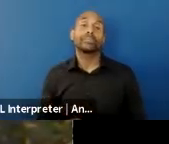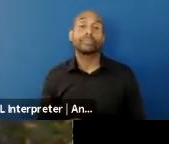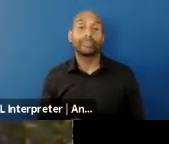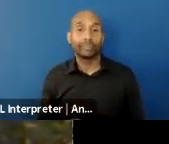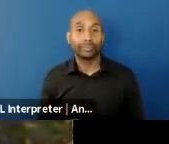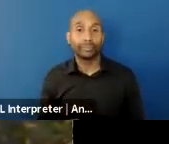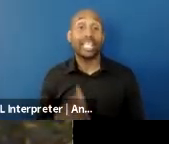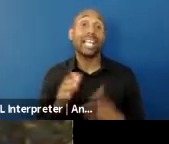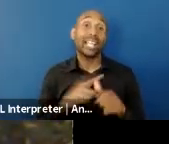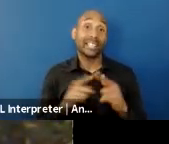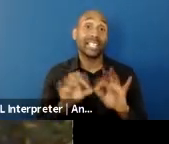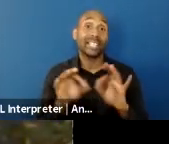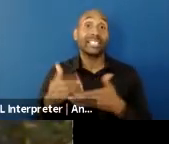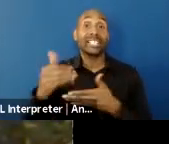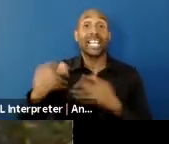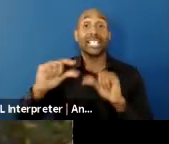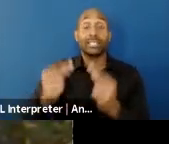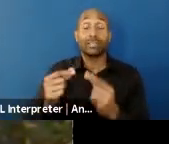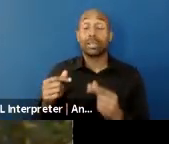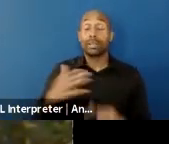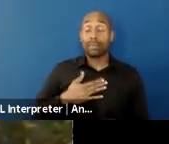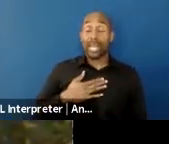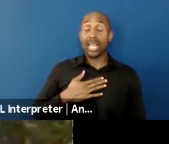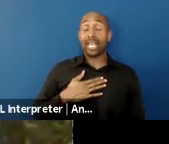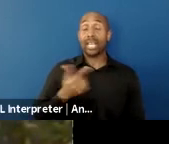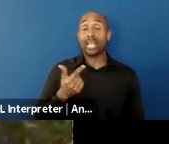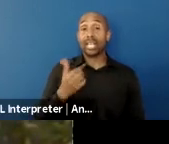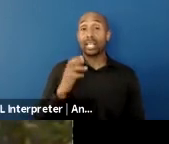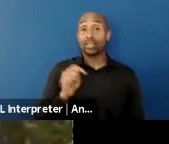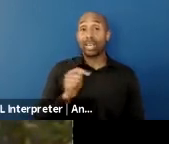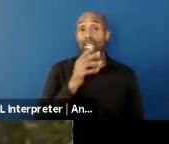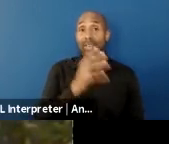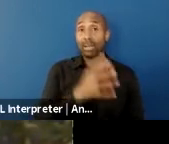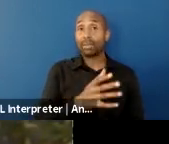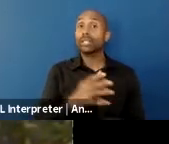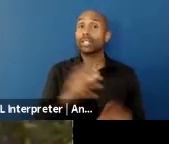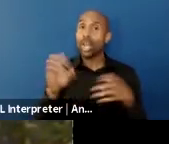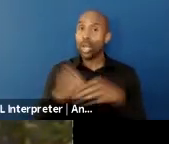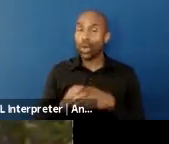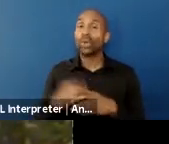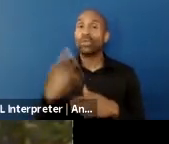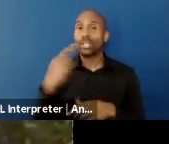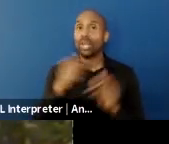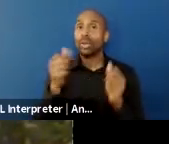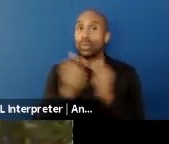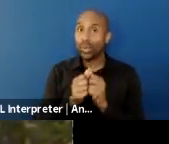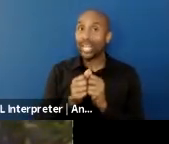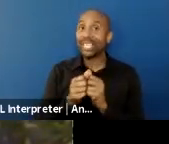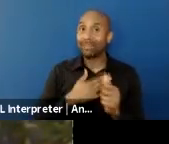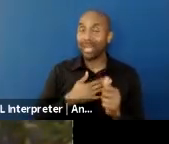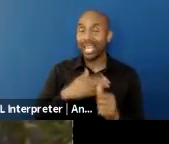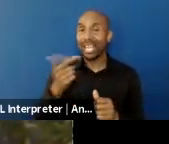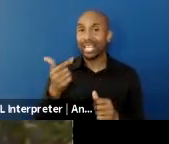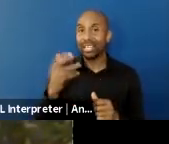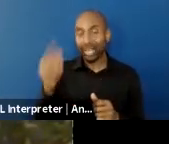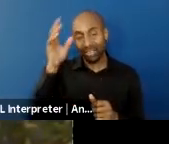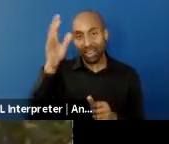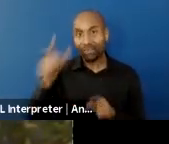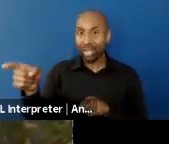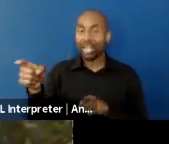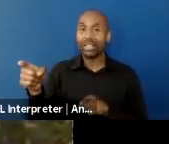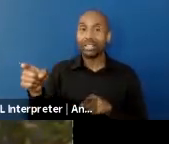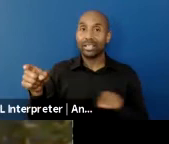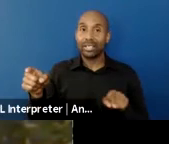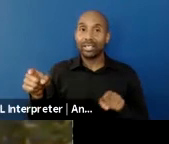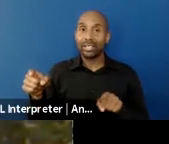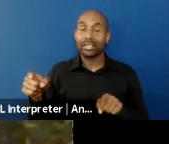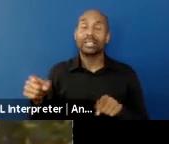My great grandmother owned a restaurant on Pennsylvania avenue.